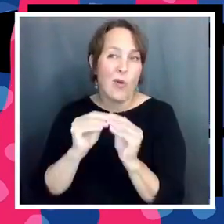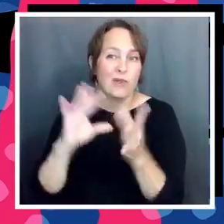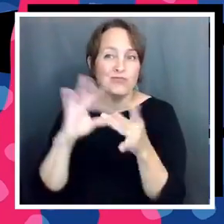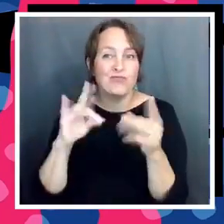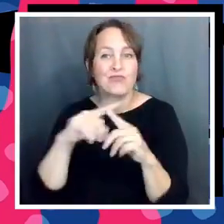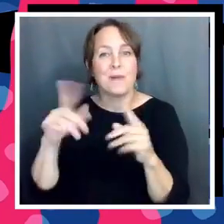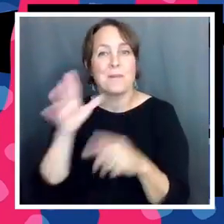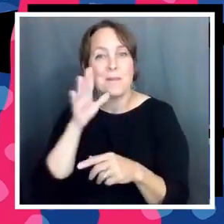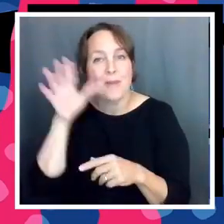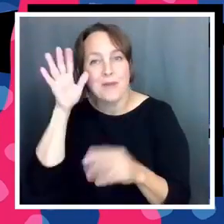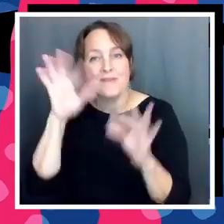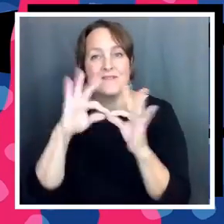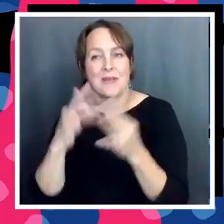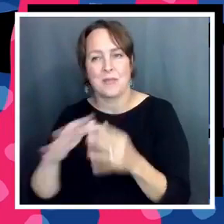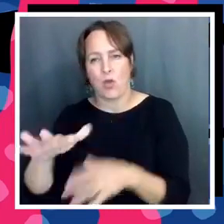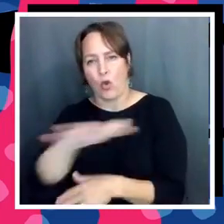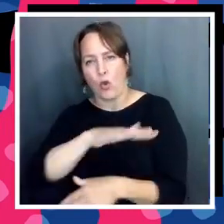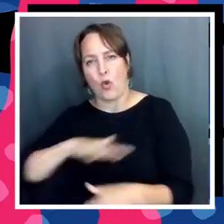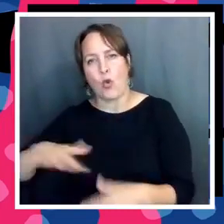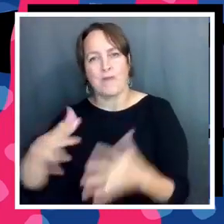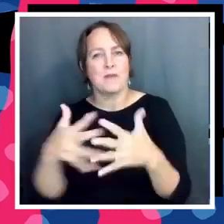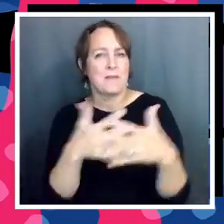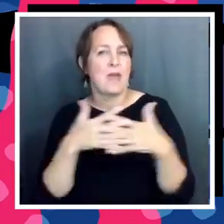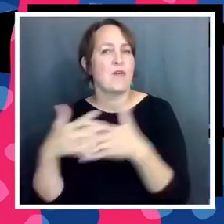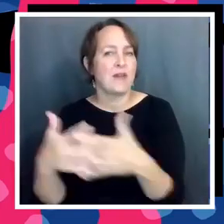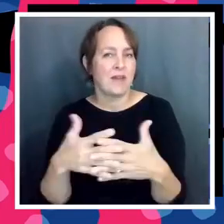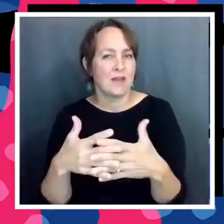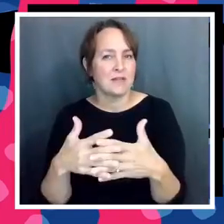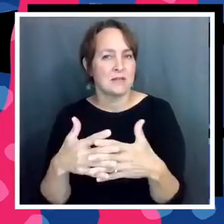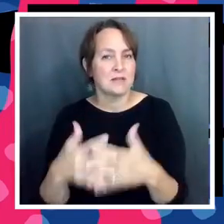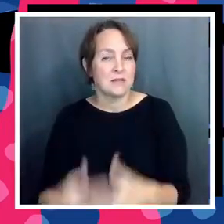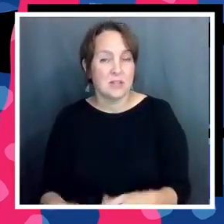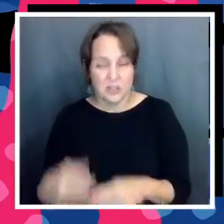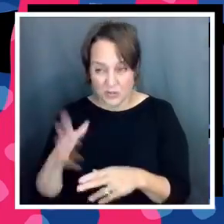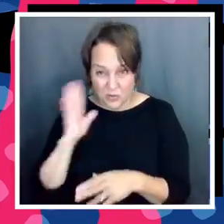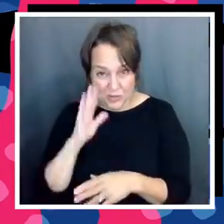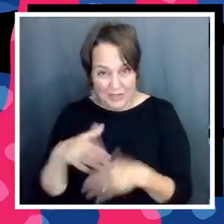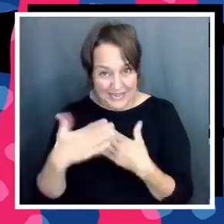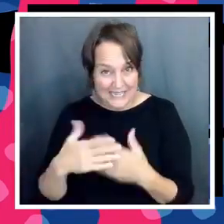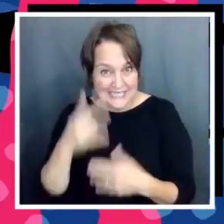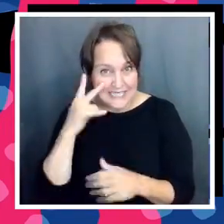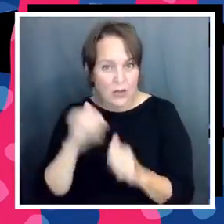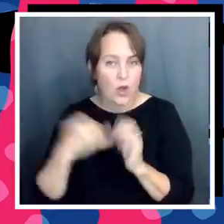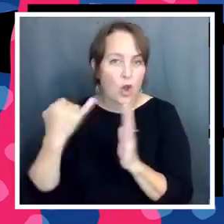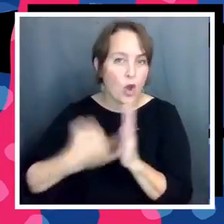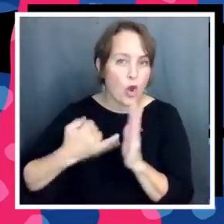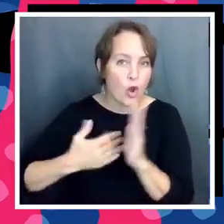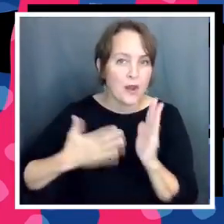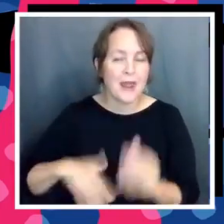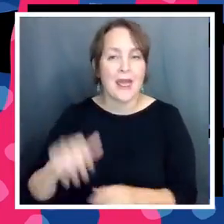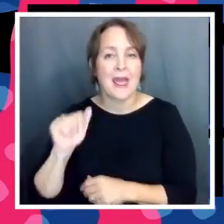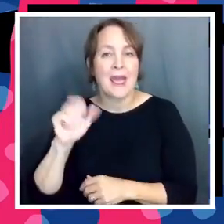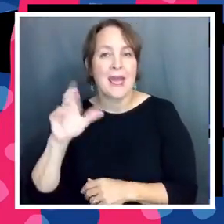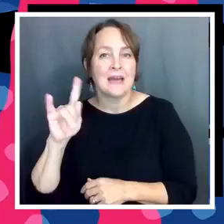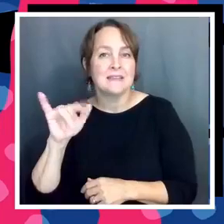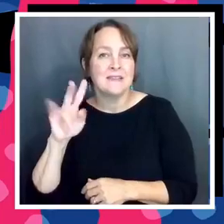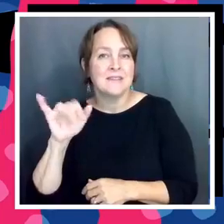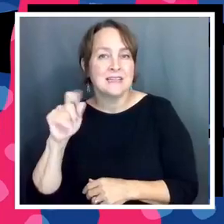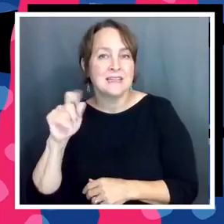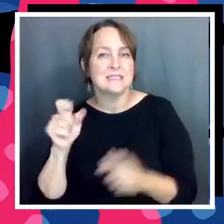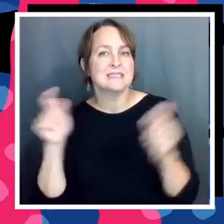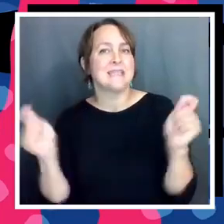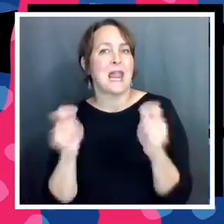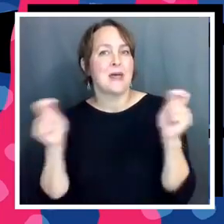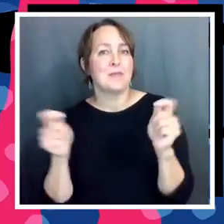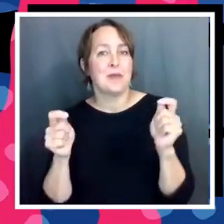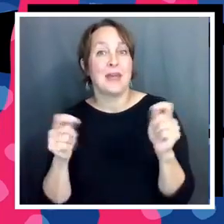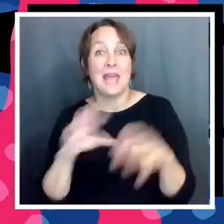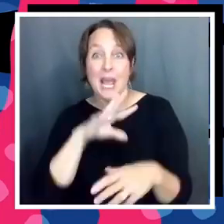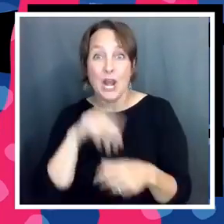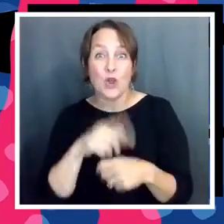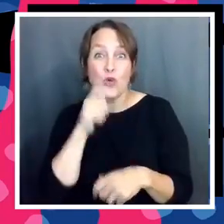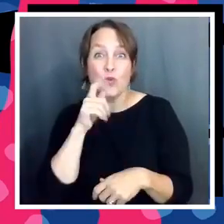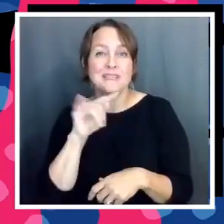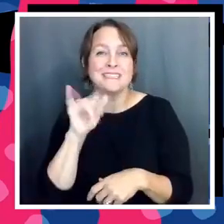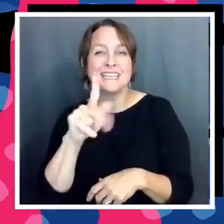INCLUDING VICE PRESIDENT,